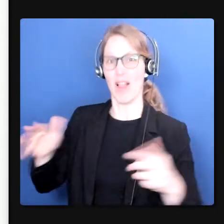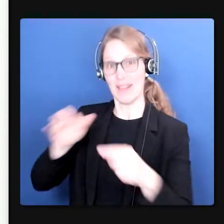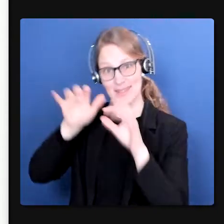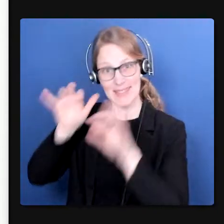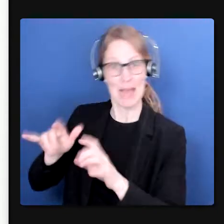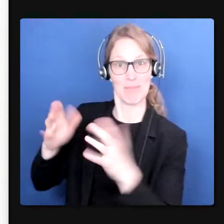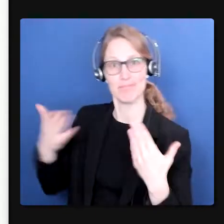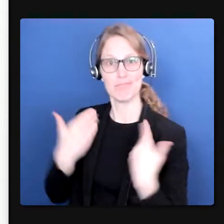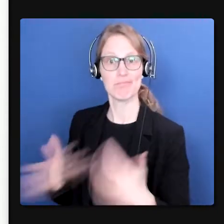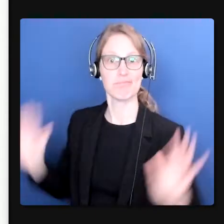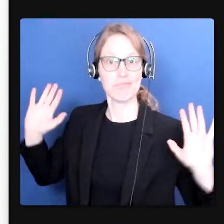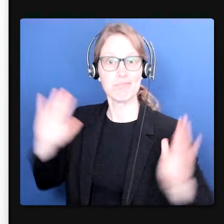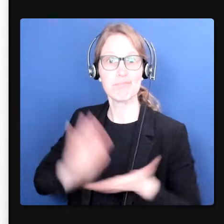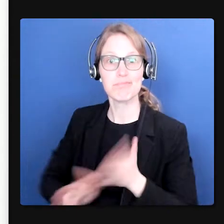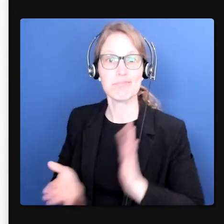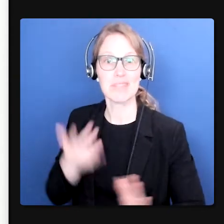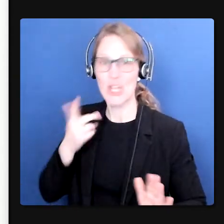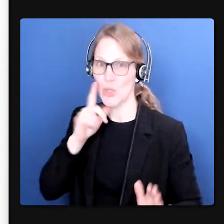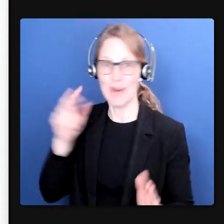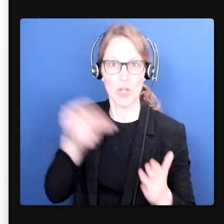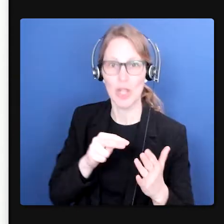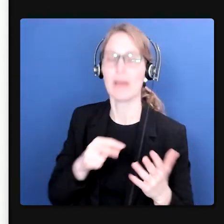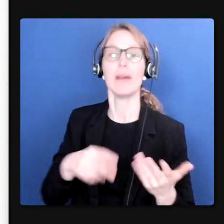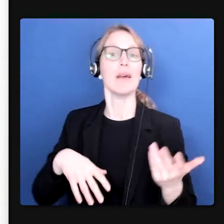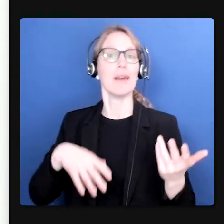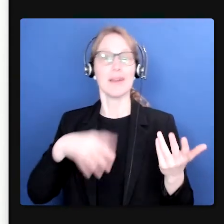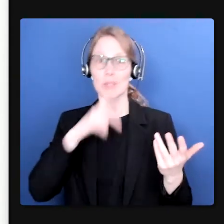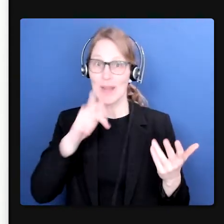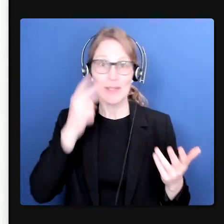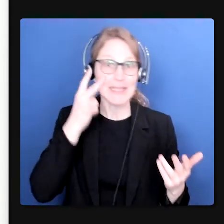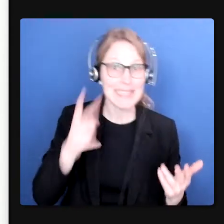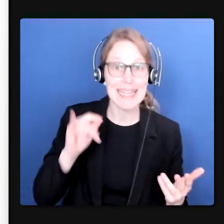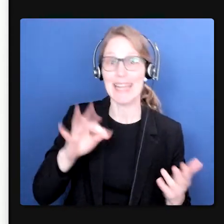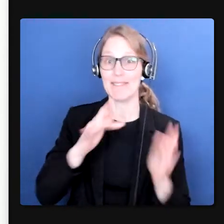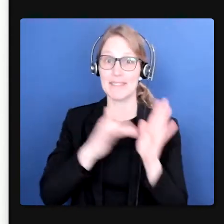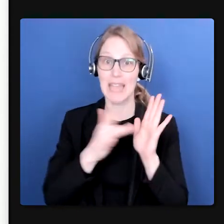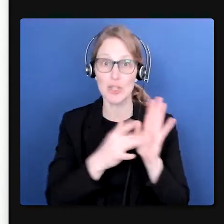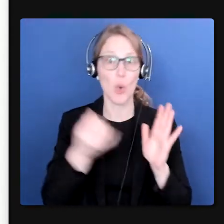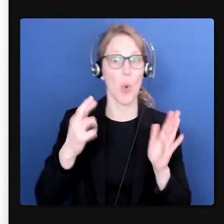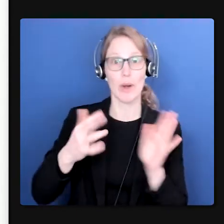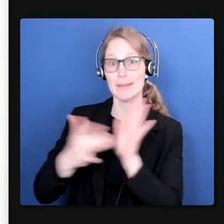You don't even have to check to see if you're streaming, or if you're on a touch-capable device.